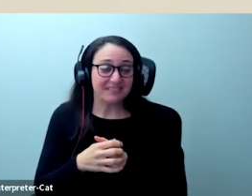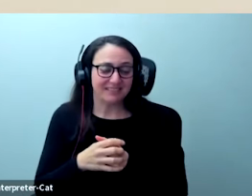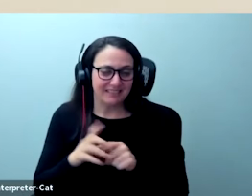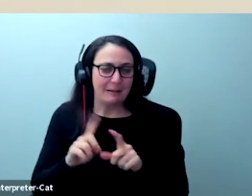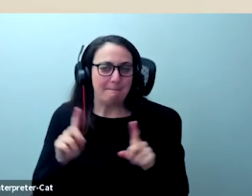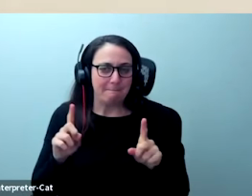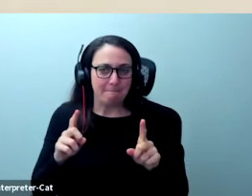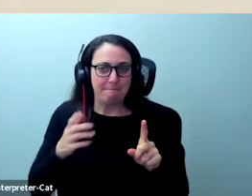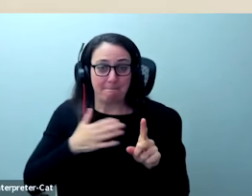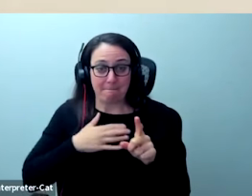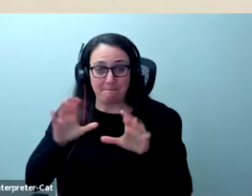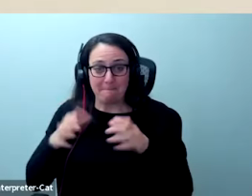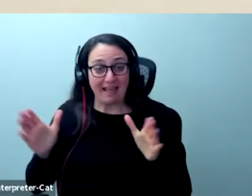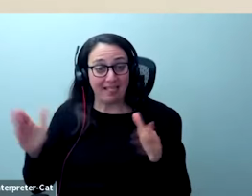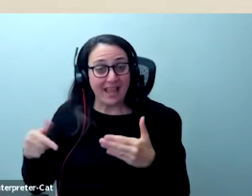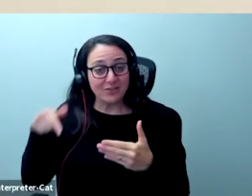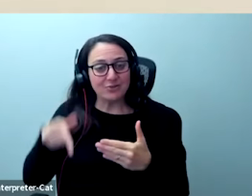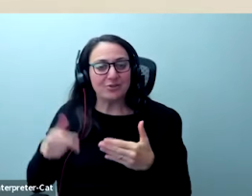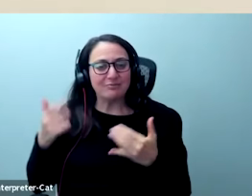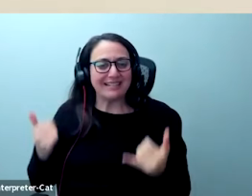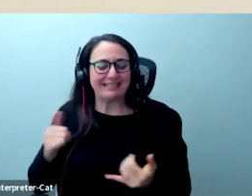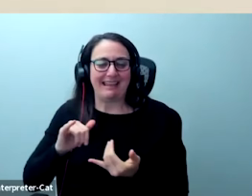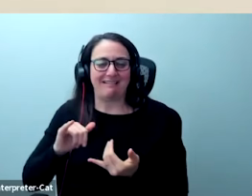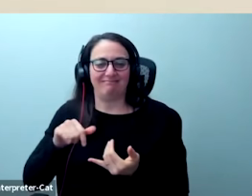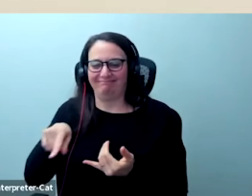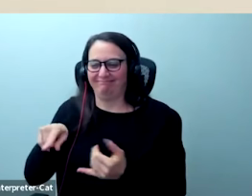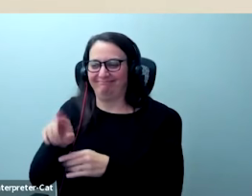that my classroom has become these corporate environments.